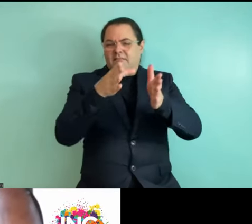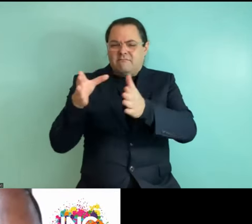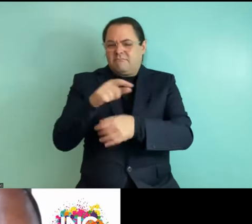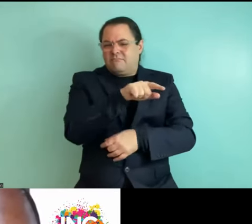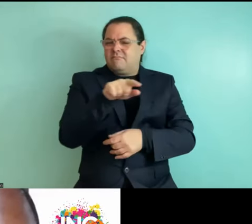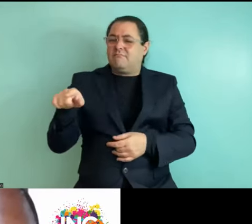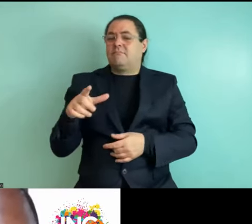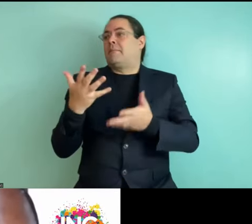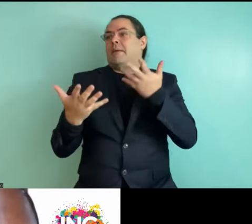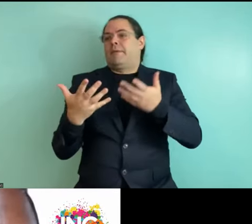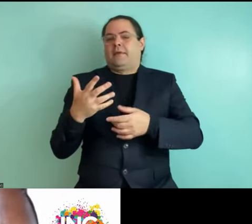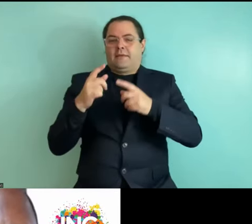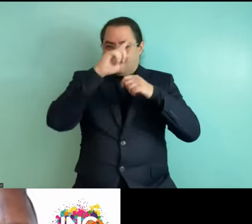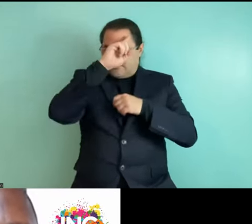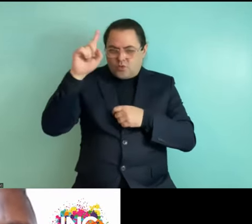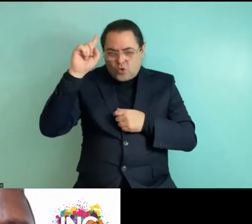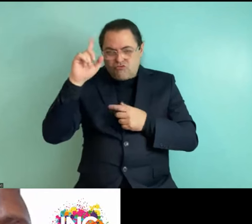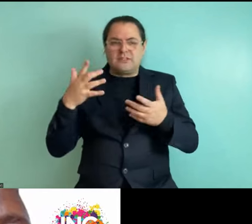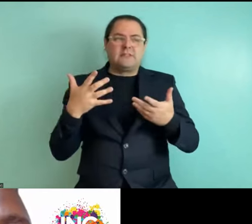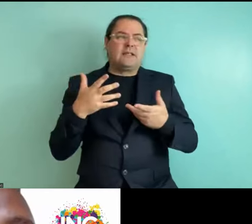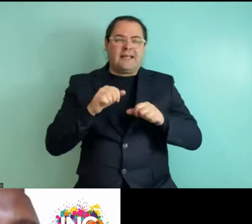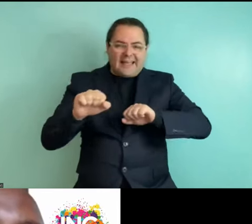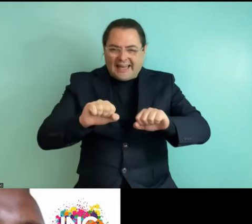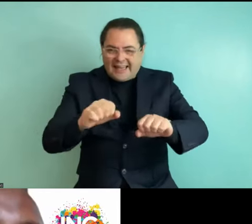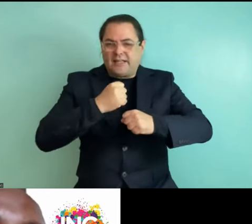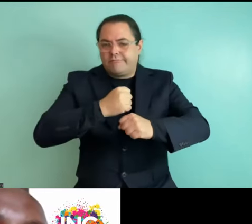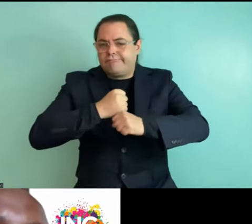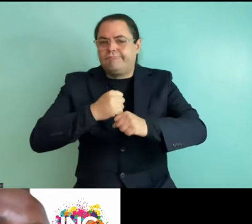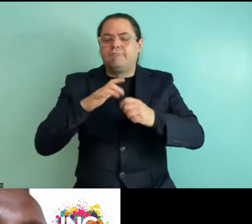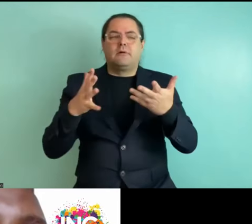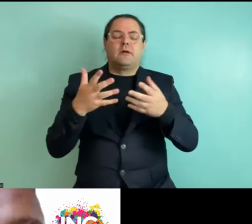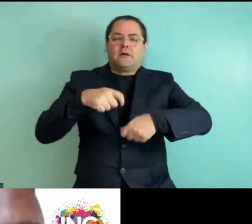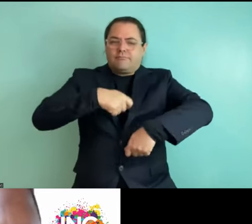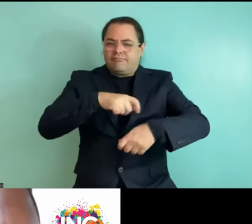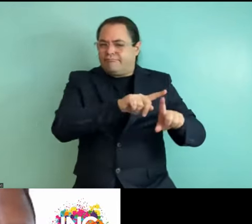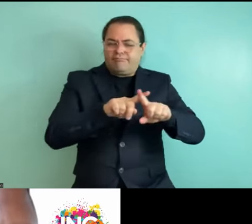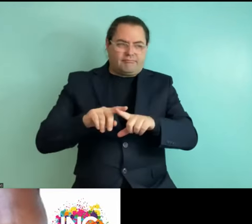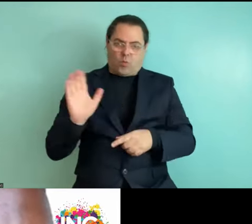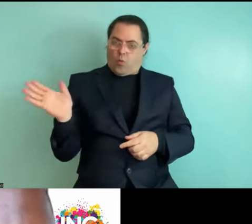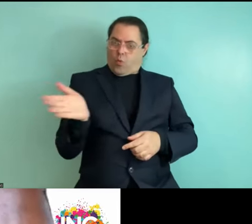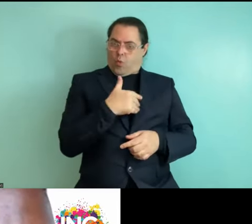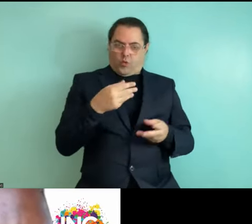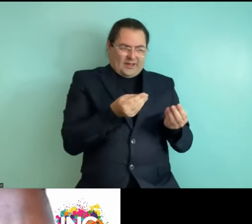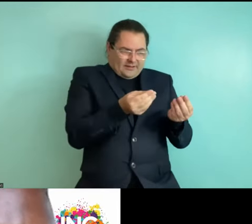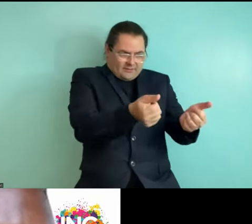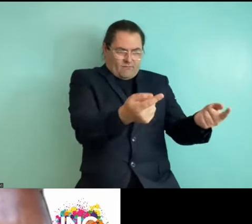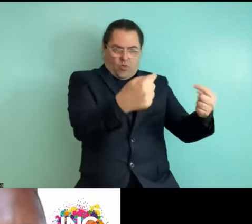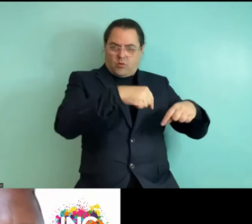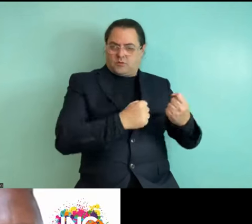for cleaning for catering. 11:08:35 So once we have everyone that the value chain just being cautious around disability inclusion.